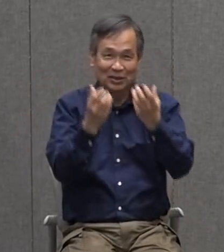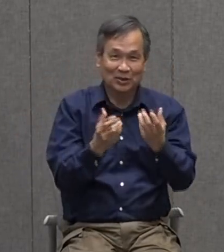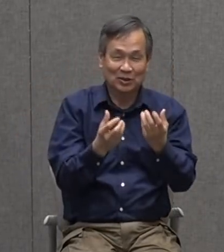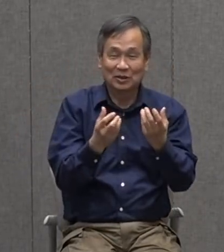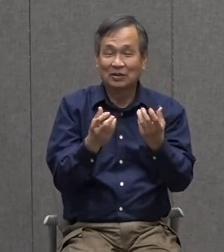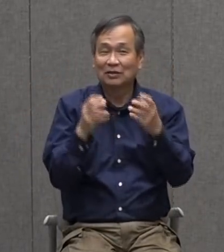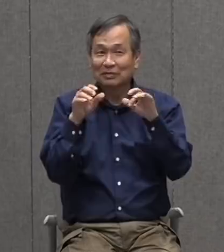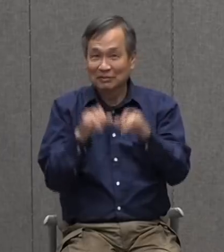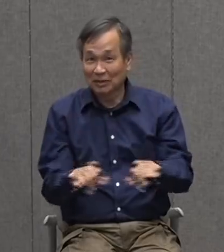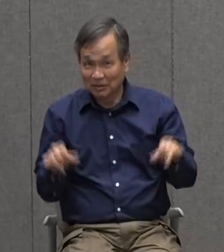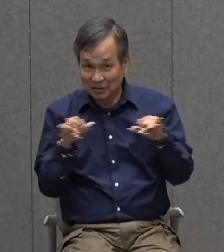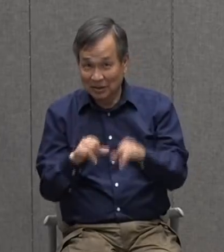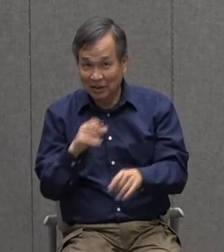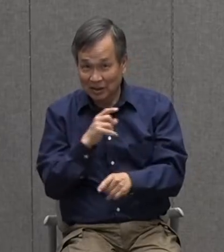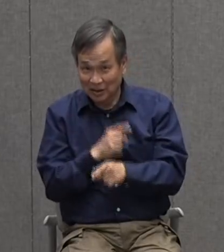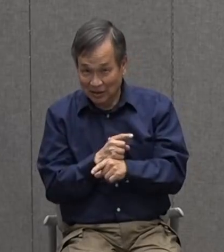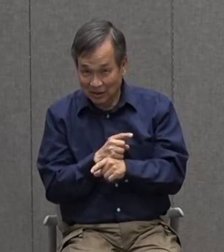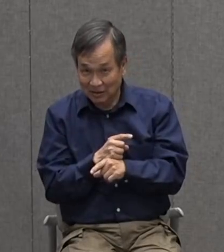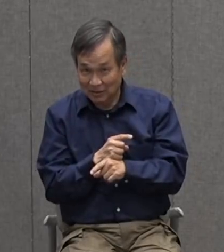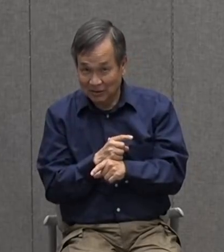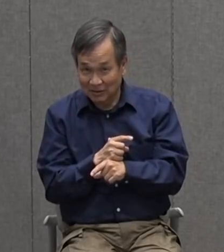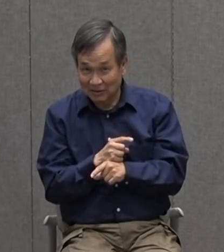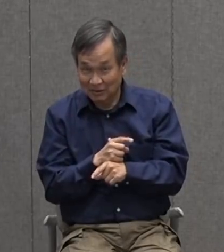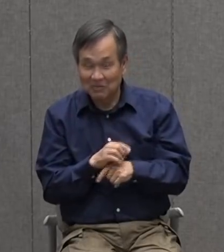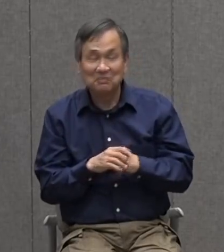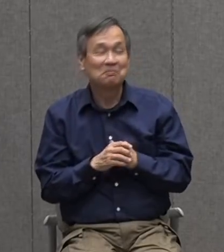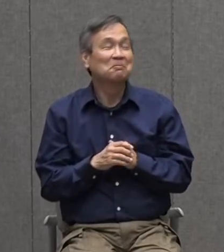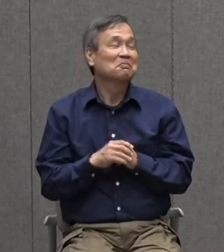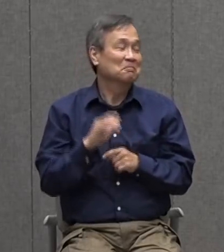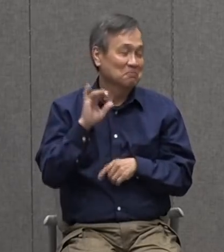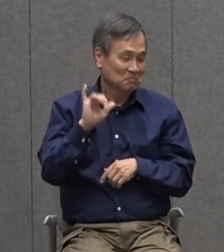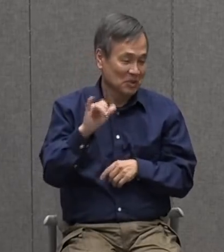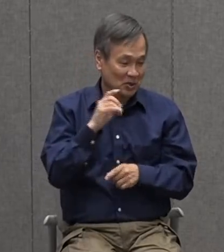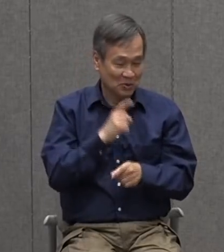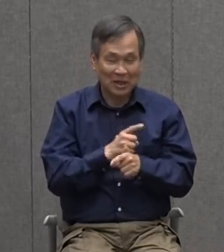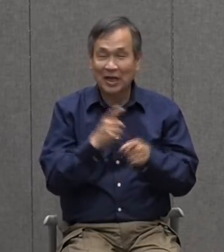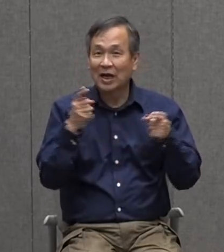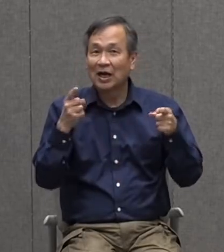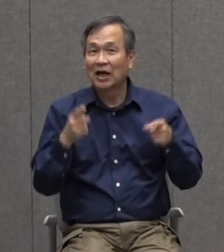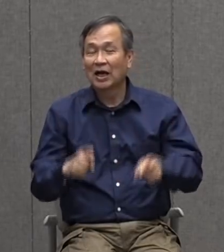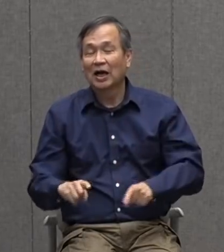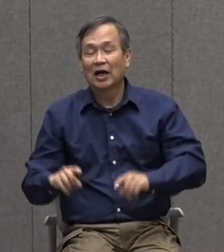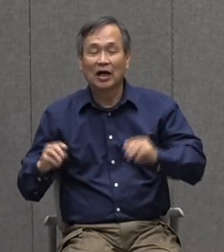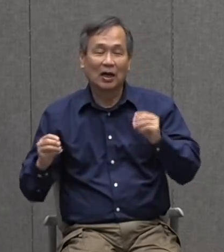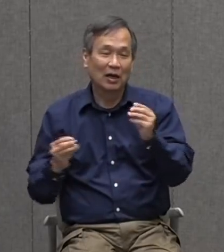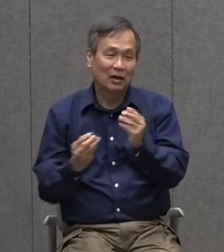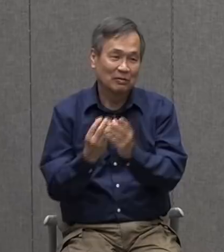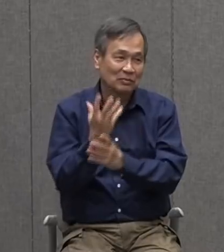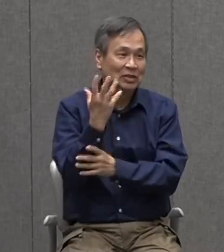What is he doing then? Aha, yes. Then the blooms two flowers, two seeds,